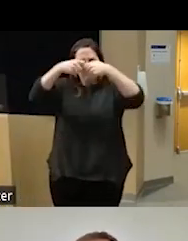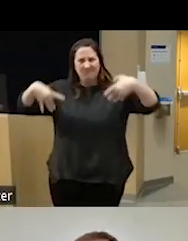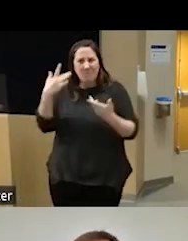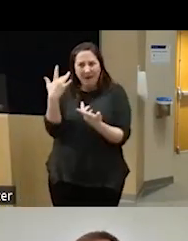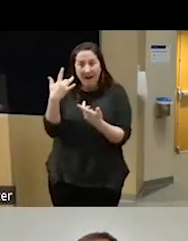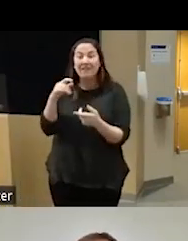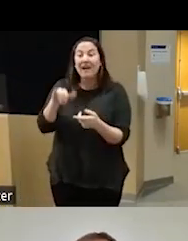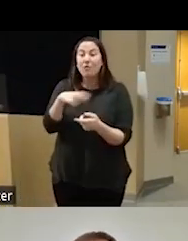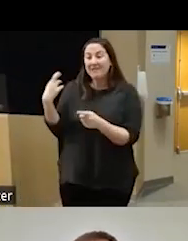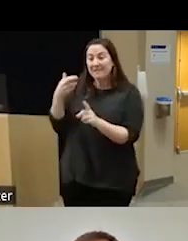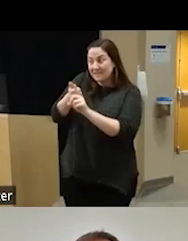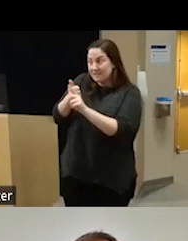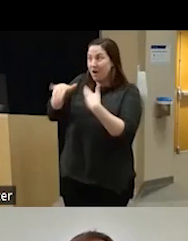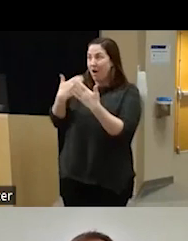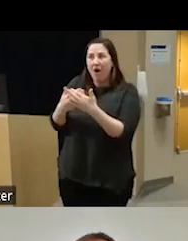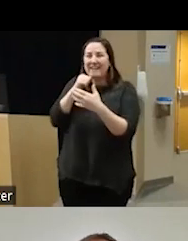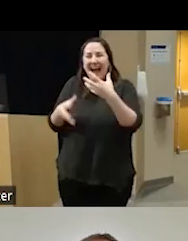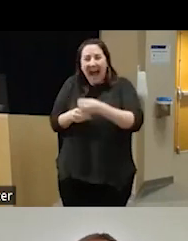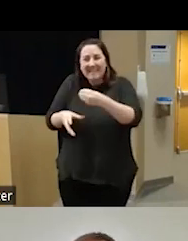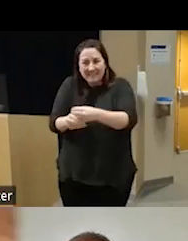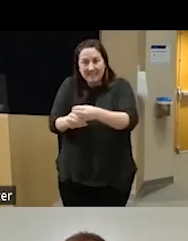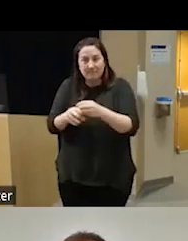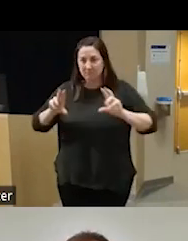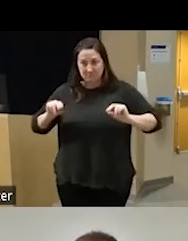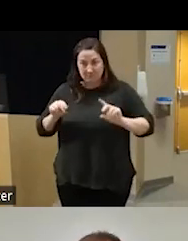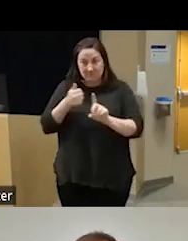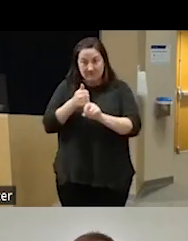Are not additive they actually are hyperbolic.